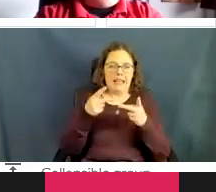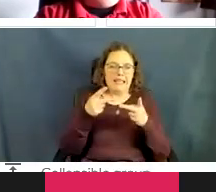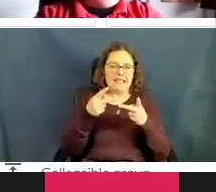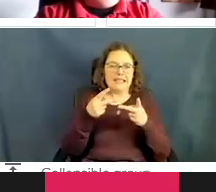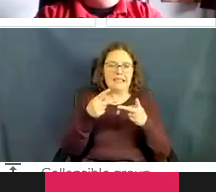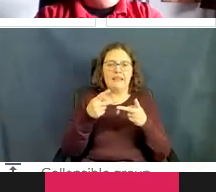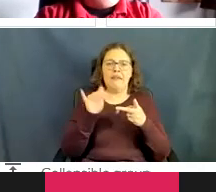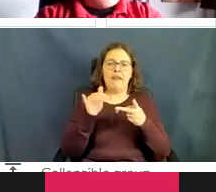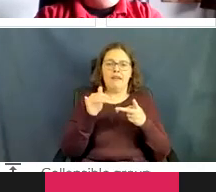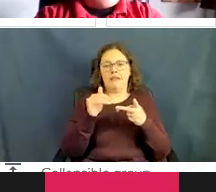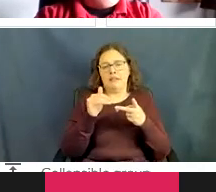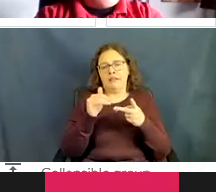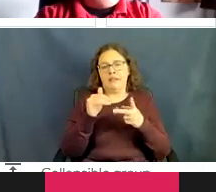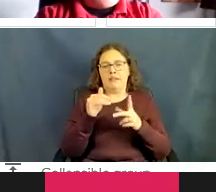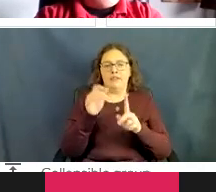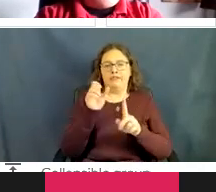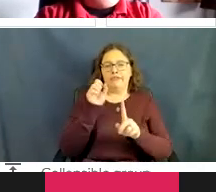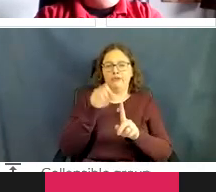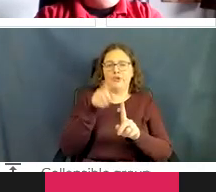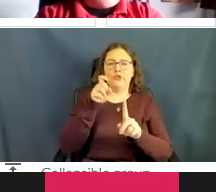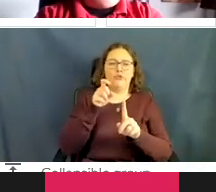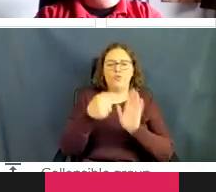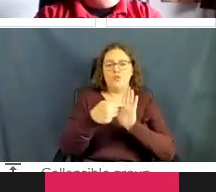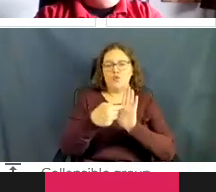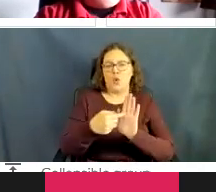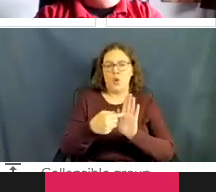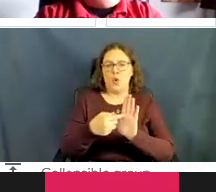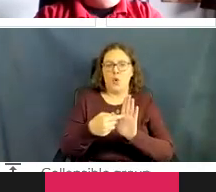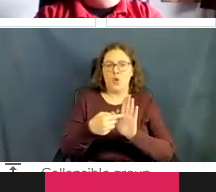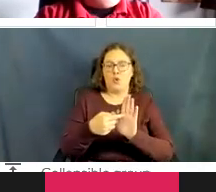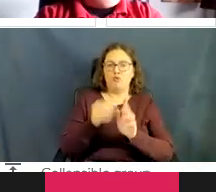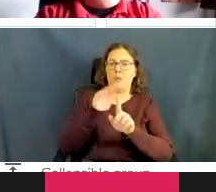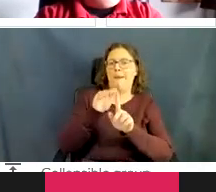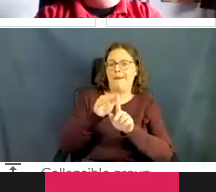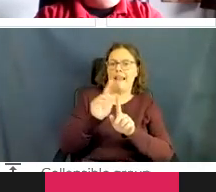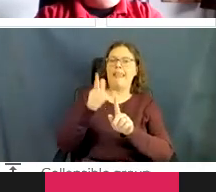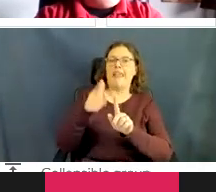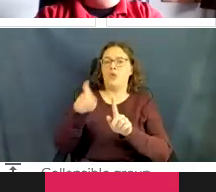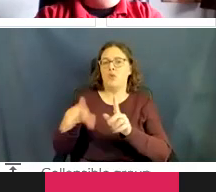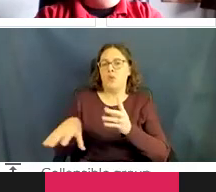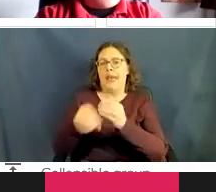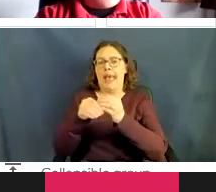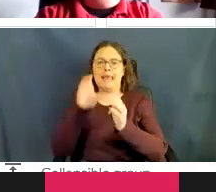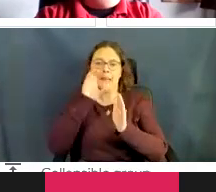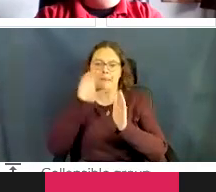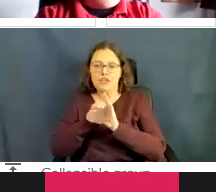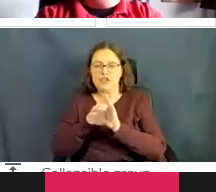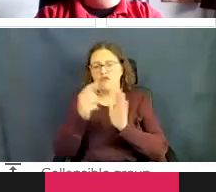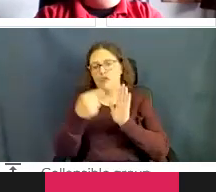to about me, homepage, so you can click on the next feature. Sandy, if you go, you can click on one of those tiles, title four.